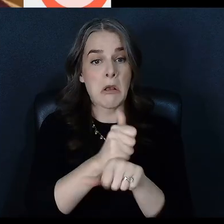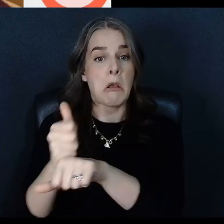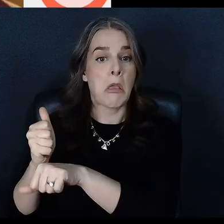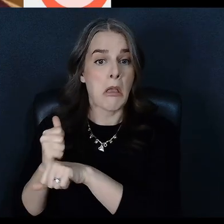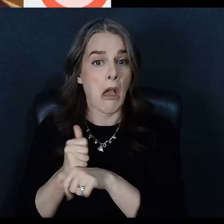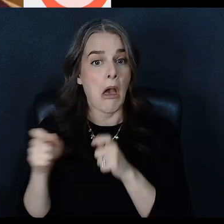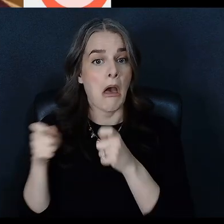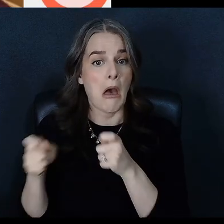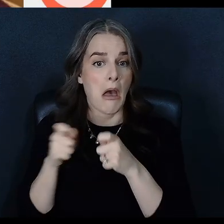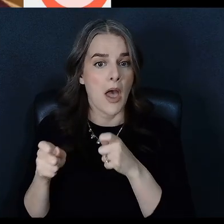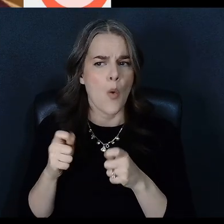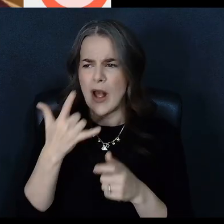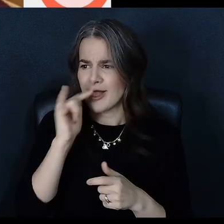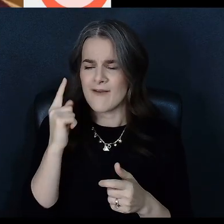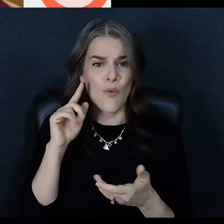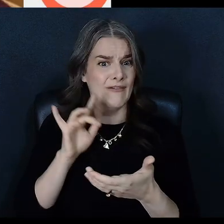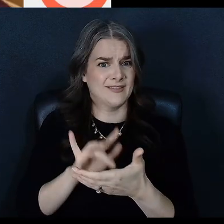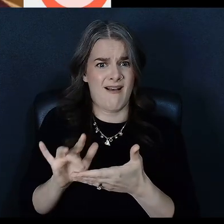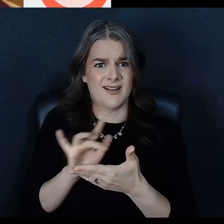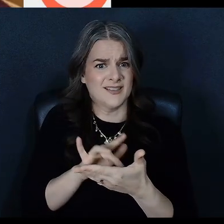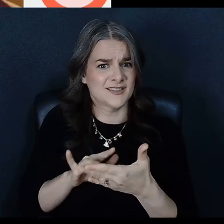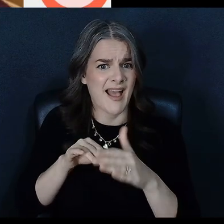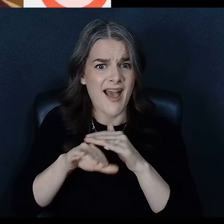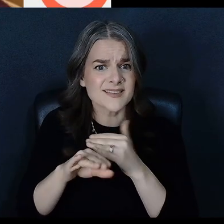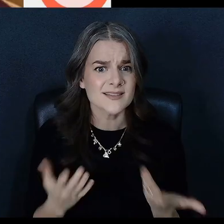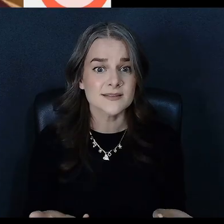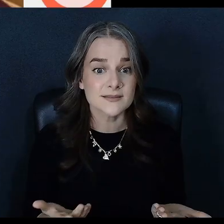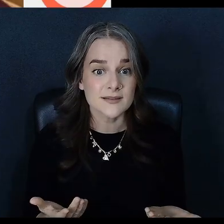If you think about your phone, using your finger